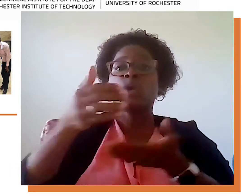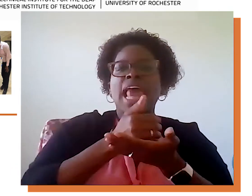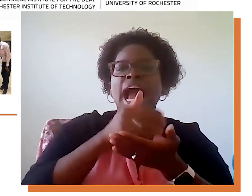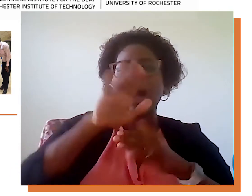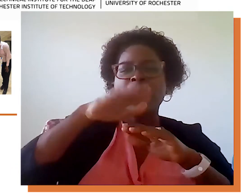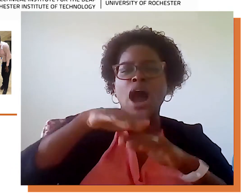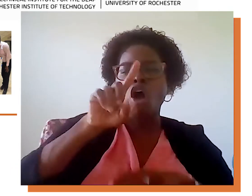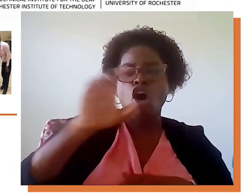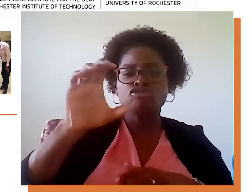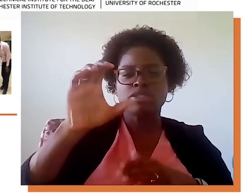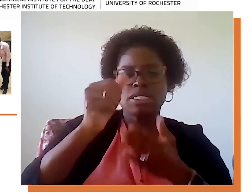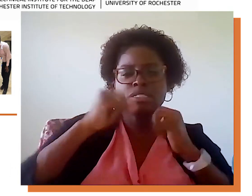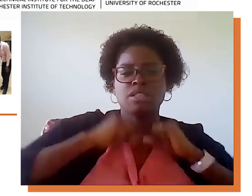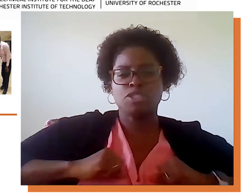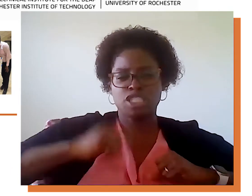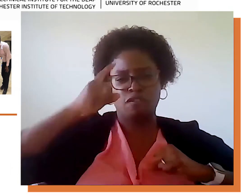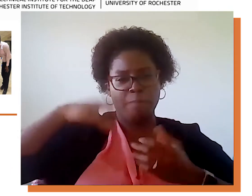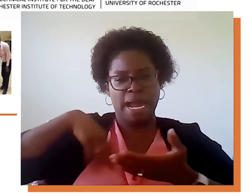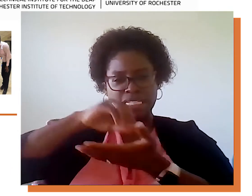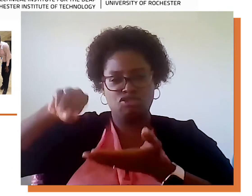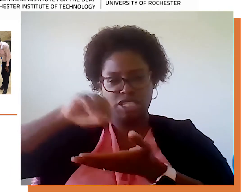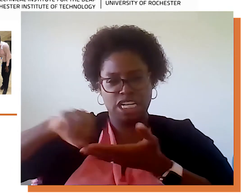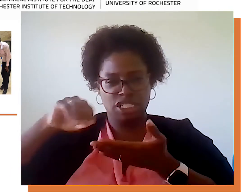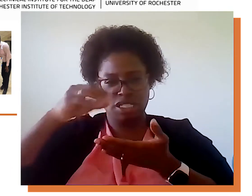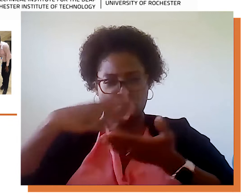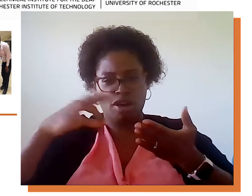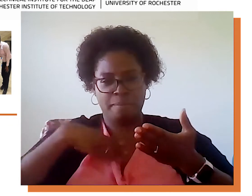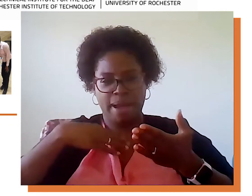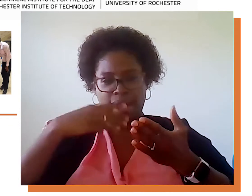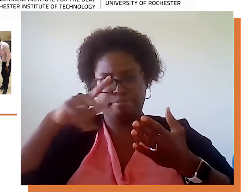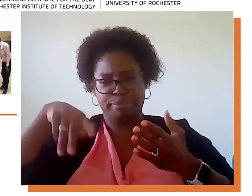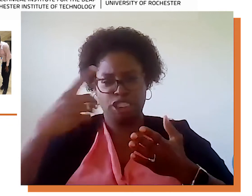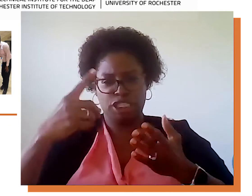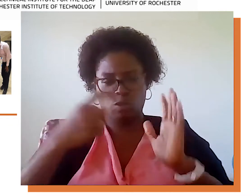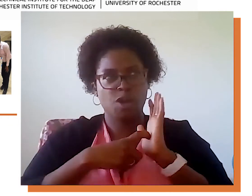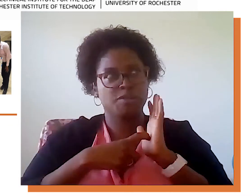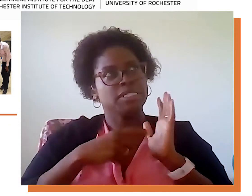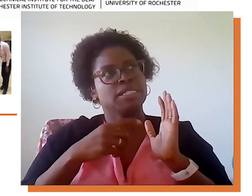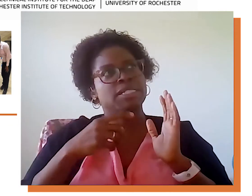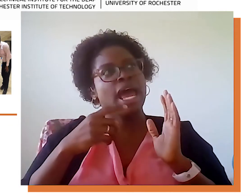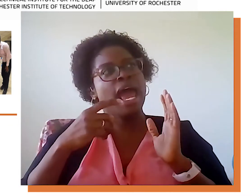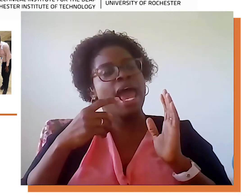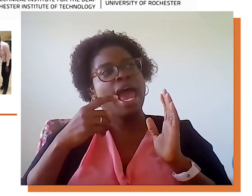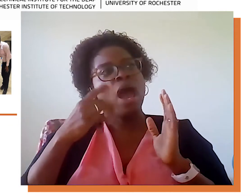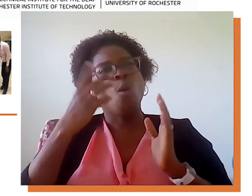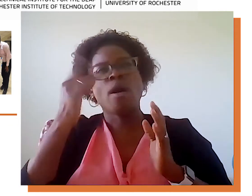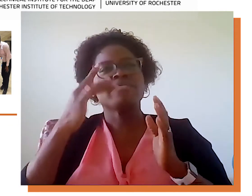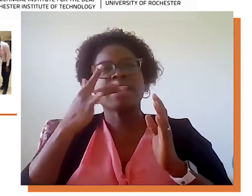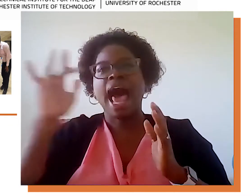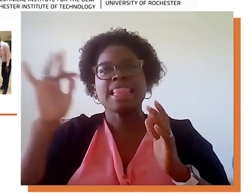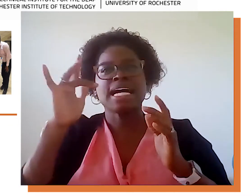But I got...I needed at least a hundred subjects for my dissertation.